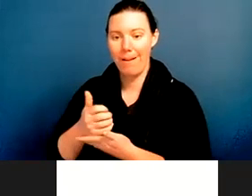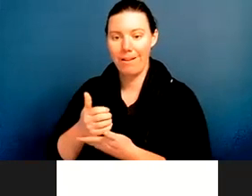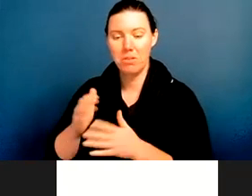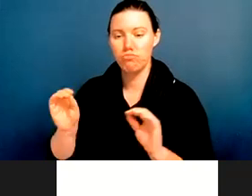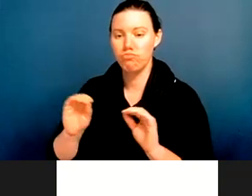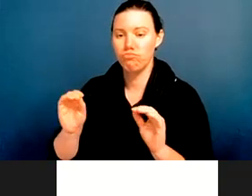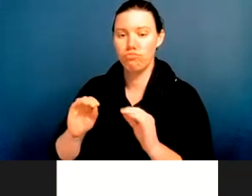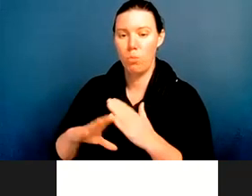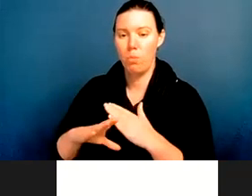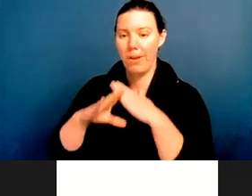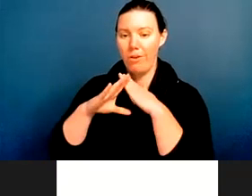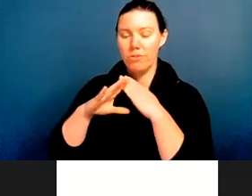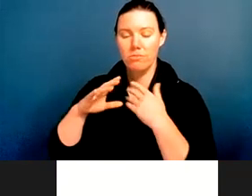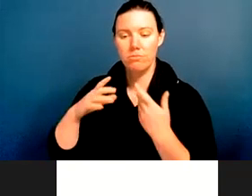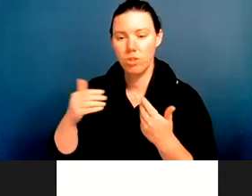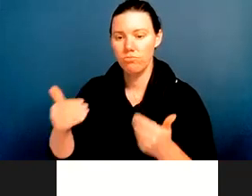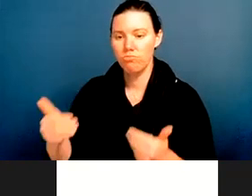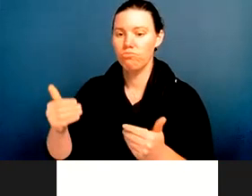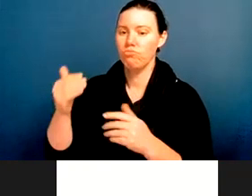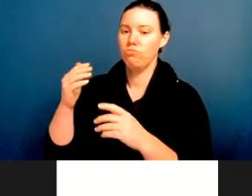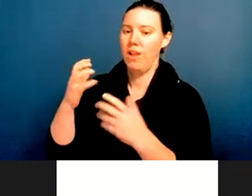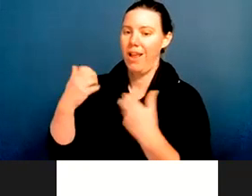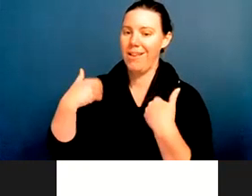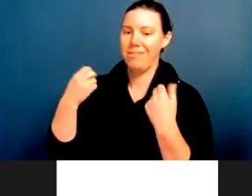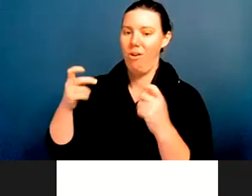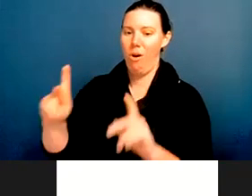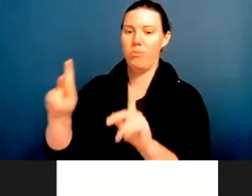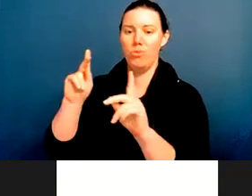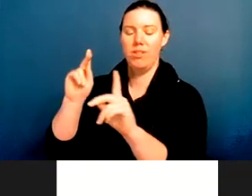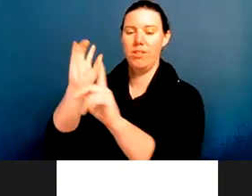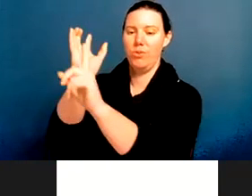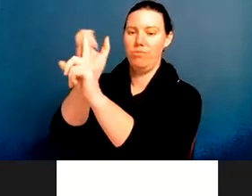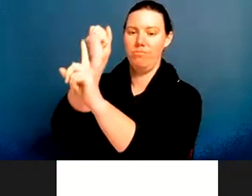to reach their full health potential. Equality and equity are not the same though.